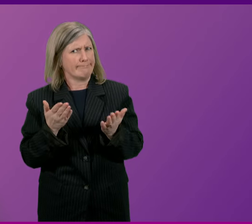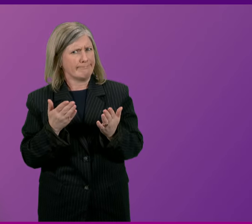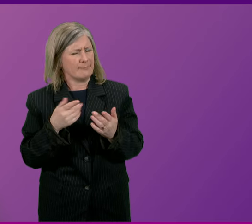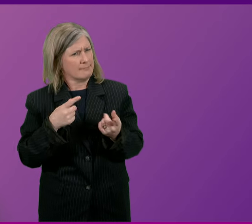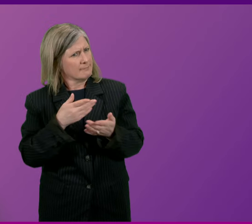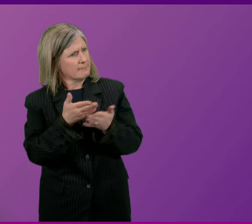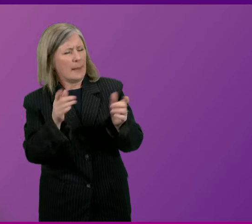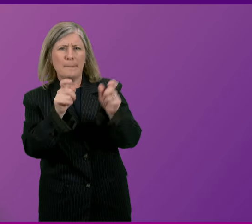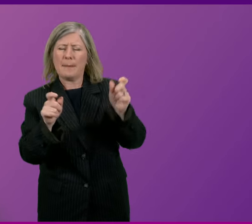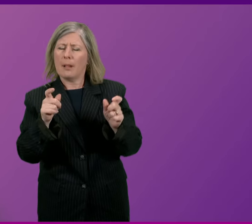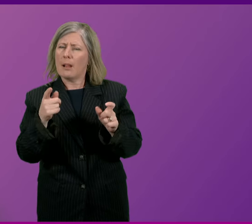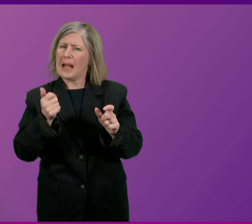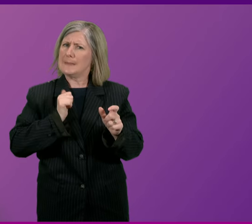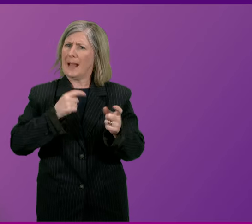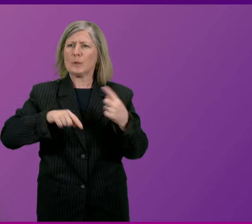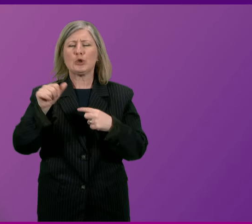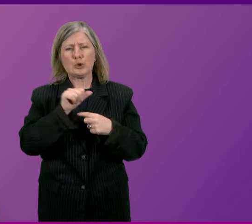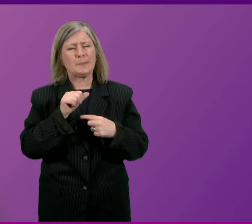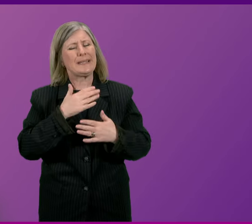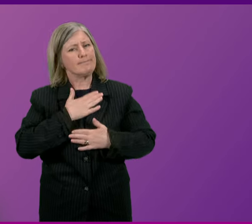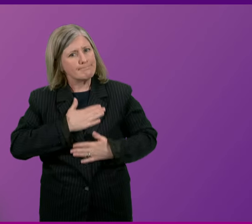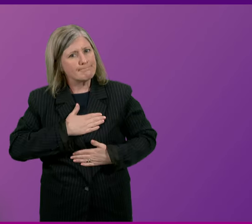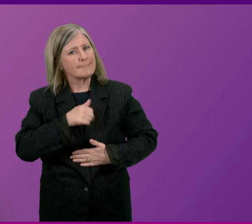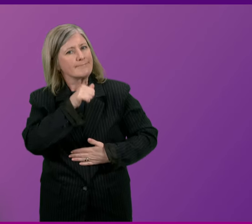to be quite civilised to one another, and it would be nice if we could be.